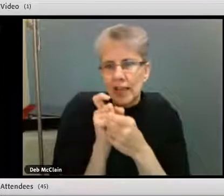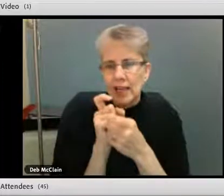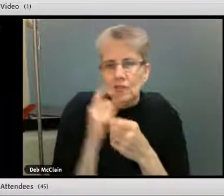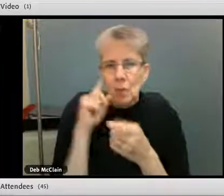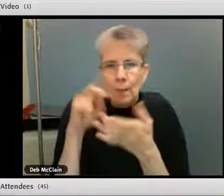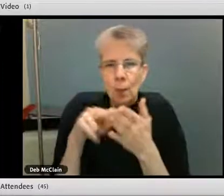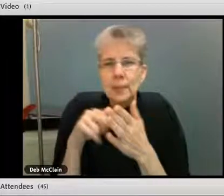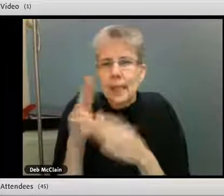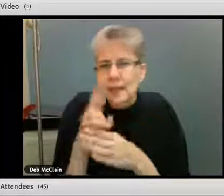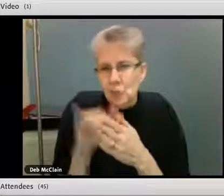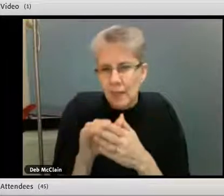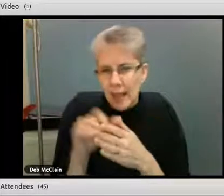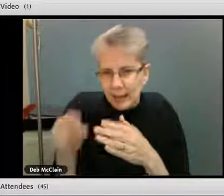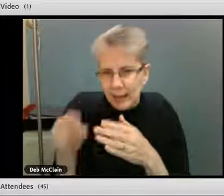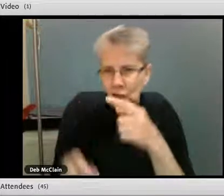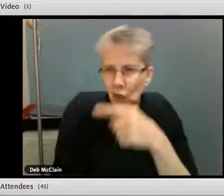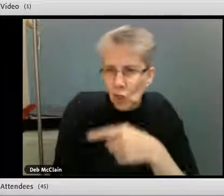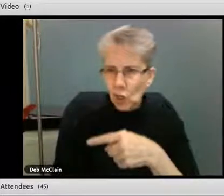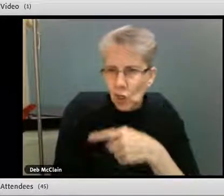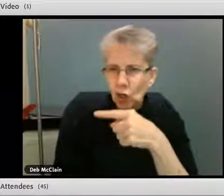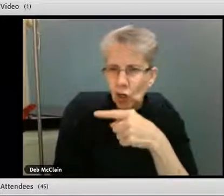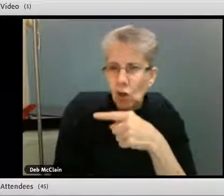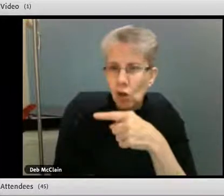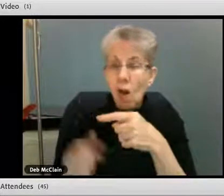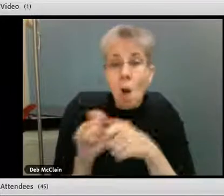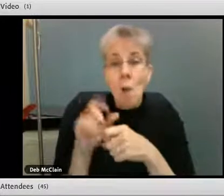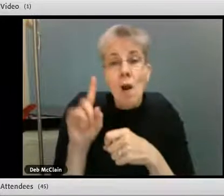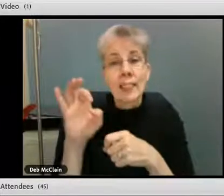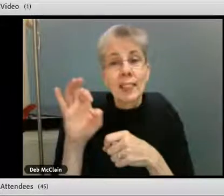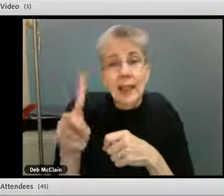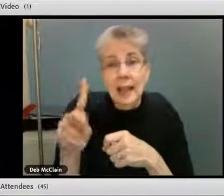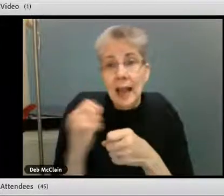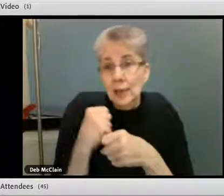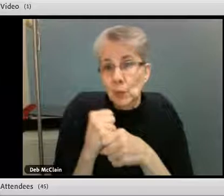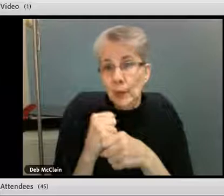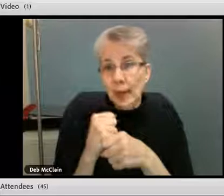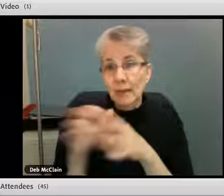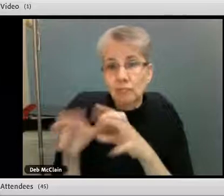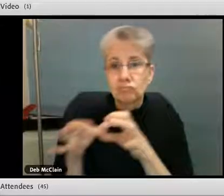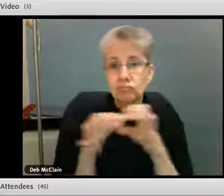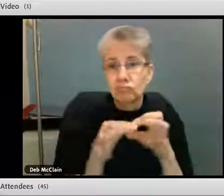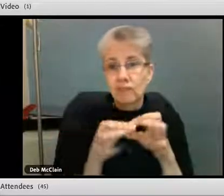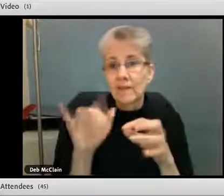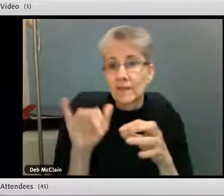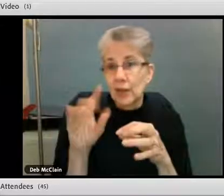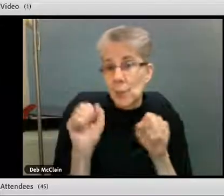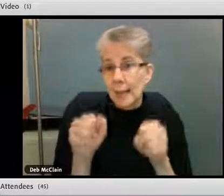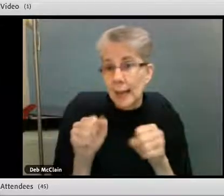I can also just create links back to this video itself. And I can just share it right now on social media here.